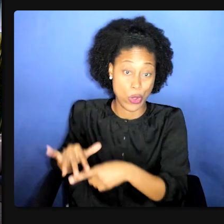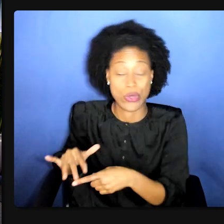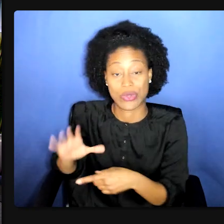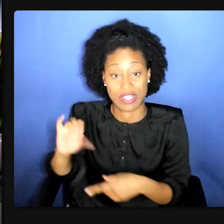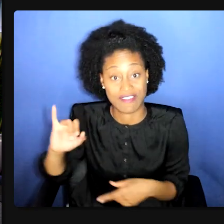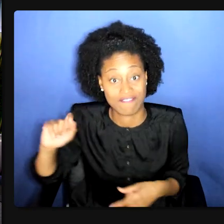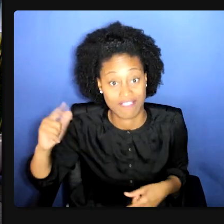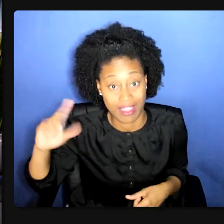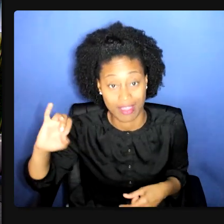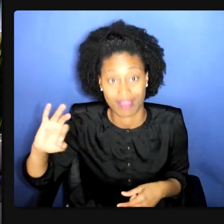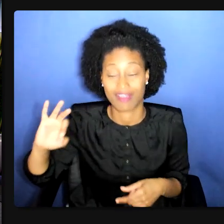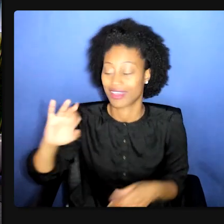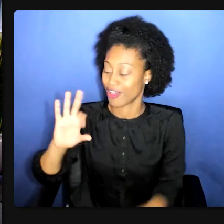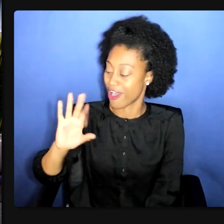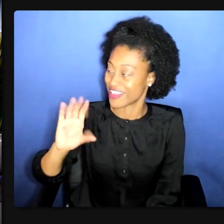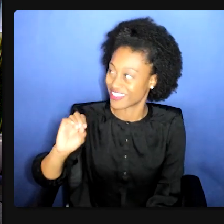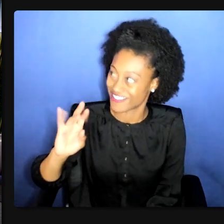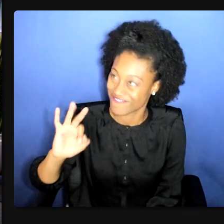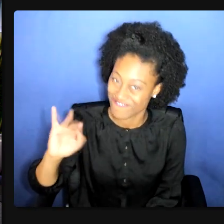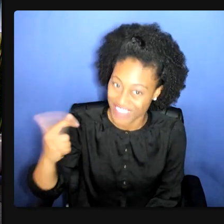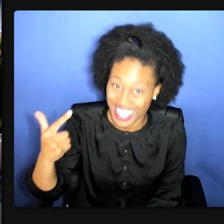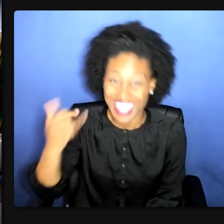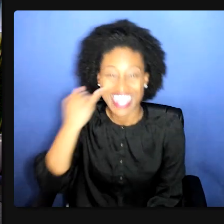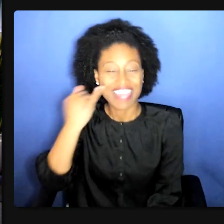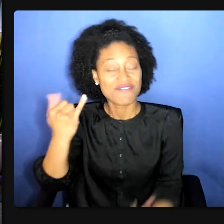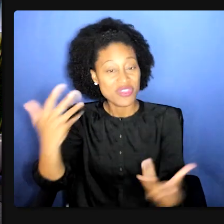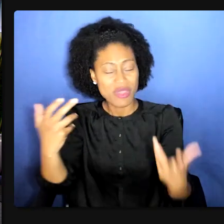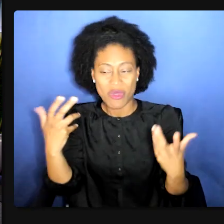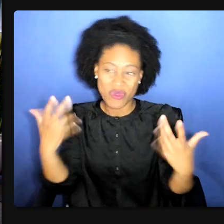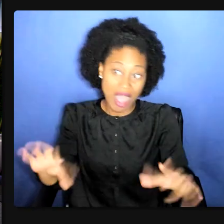write you know a whole bunch of code to try to get things to work we try to make it as easy as